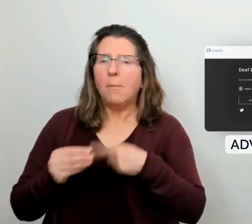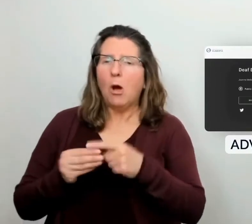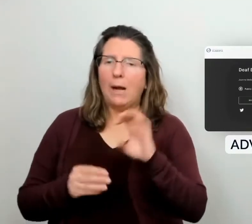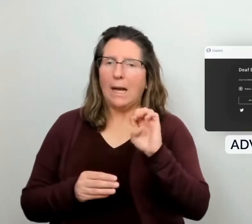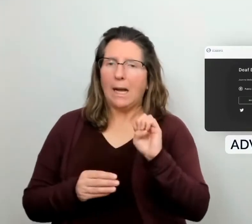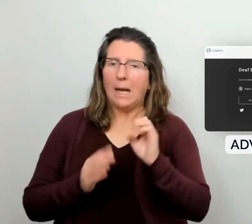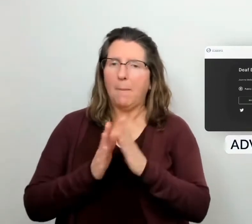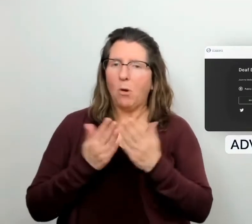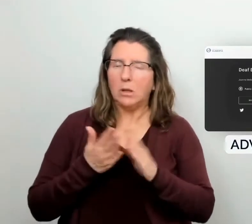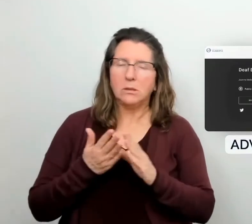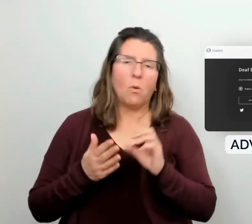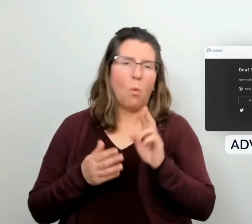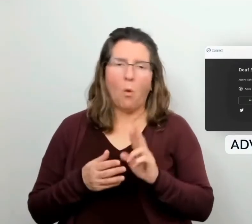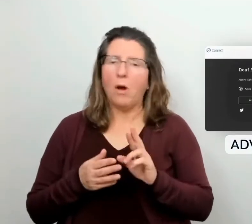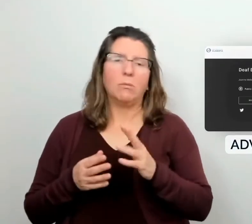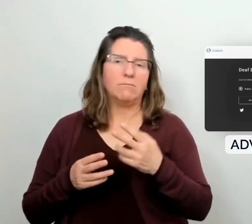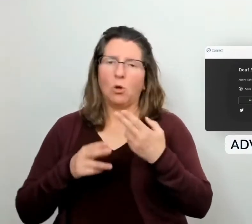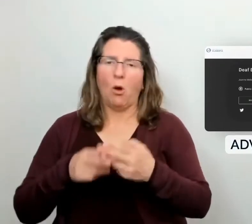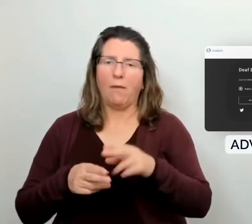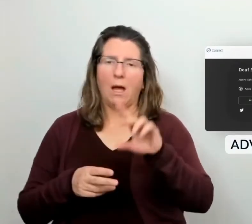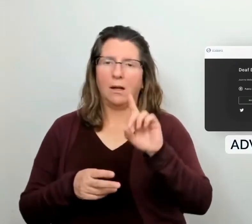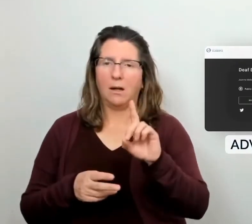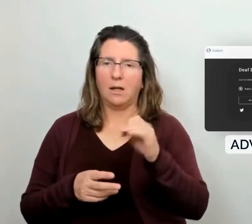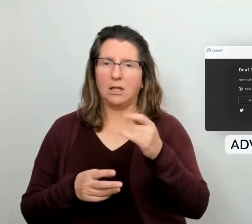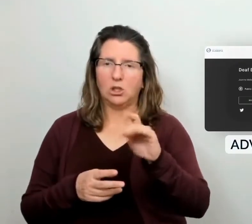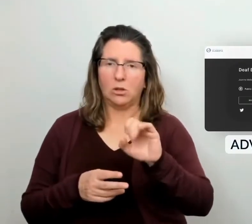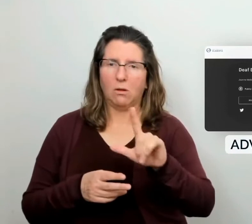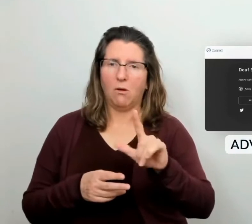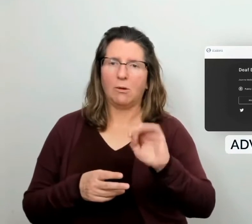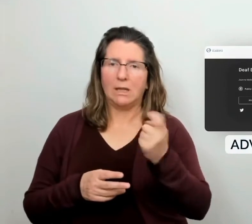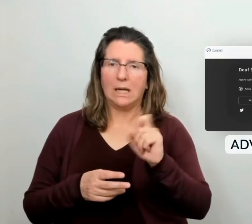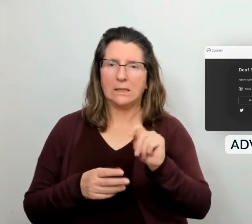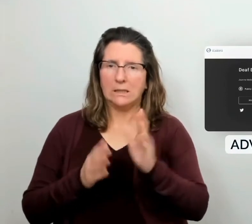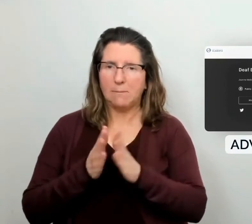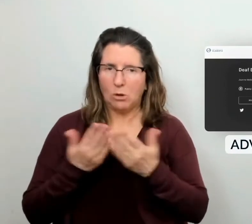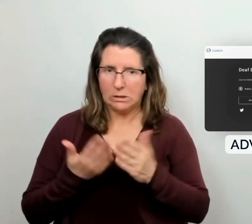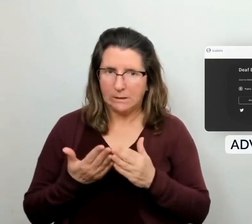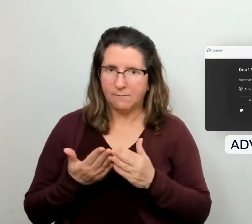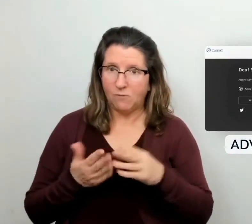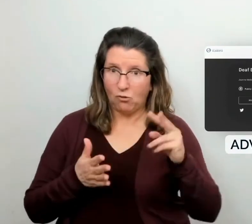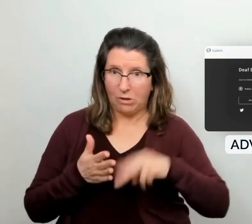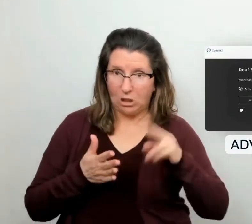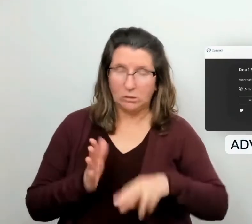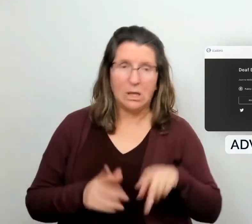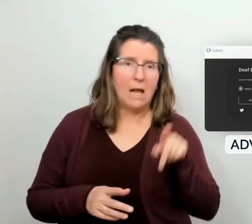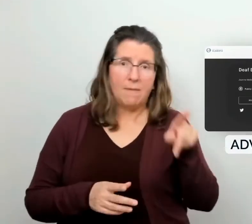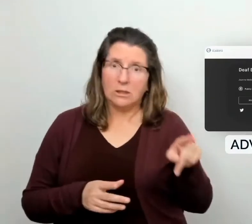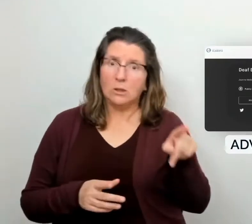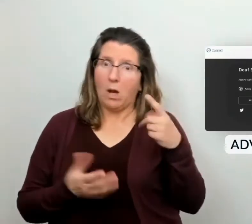I would like to take a bit of time now to discuss eBooks, sometimes called digital textbooks.